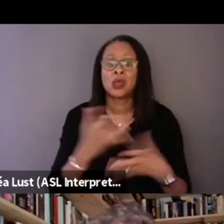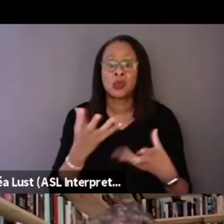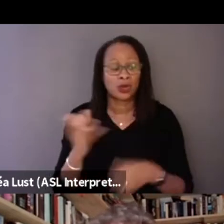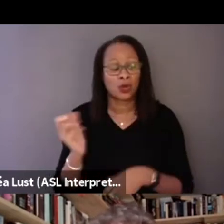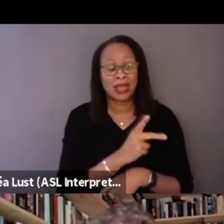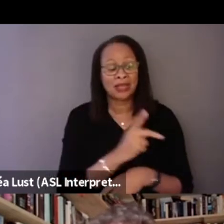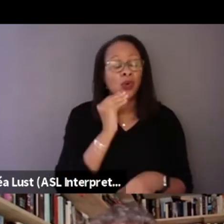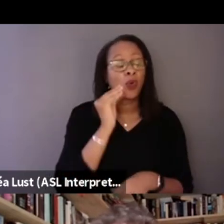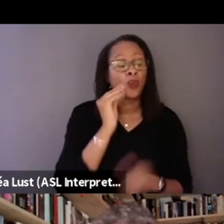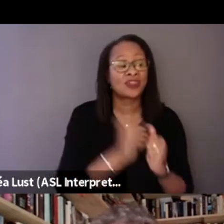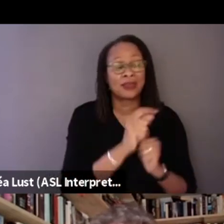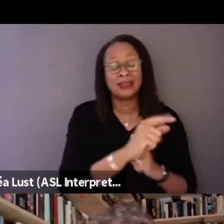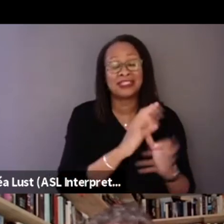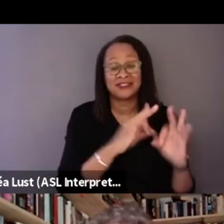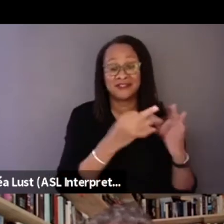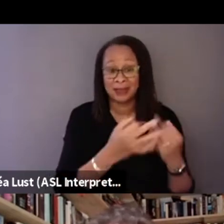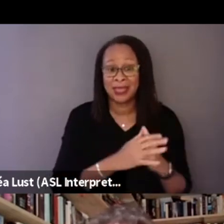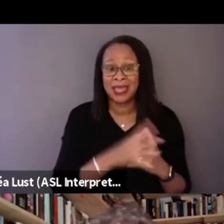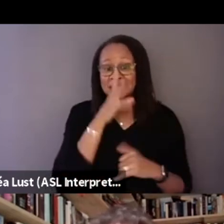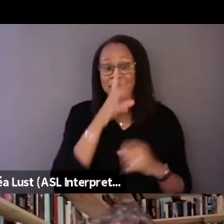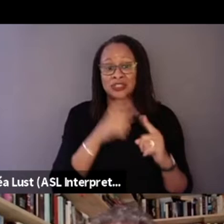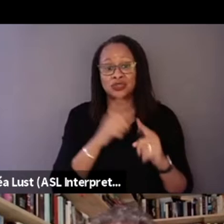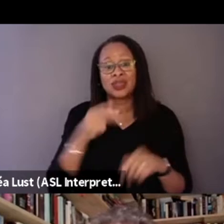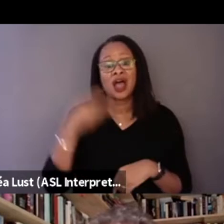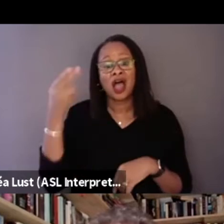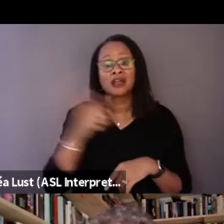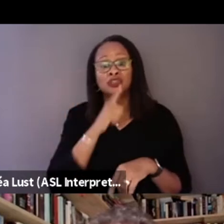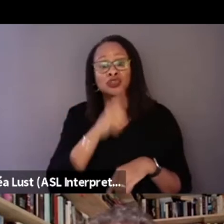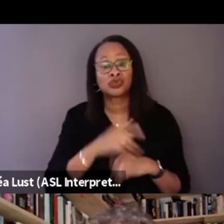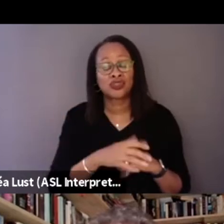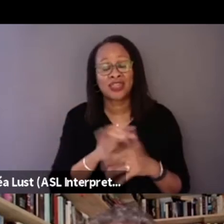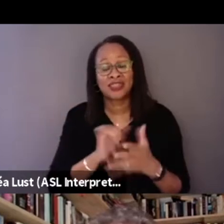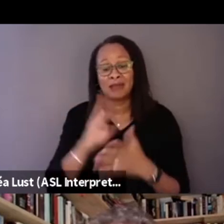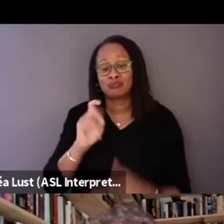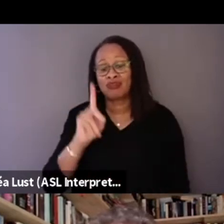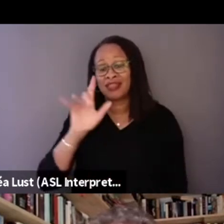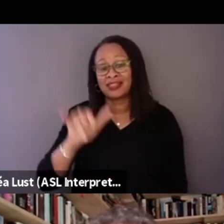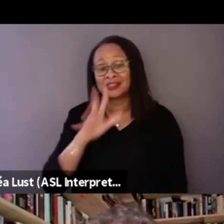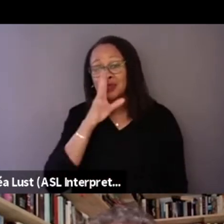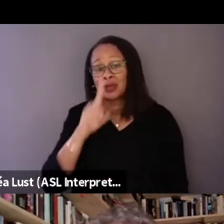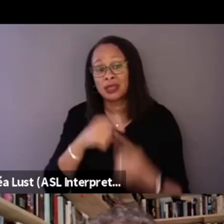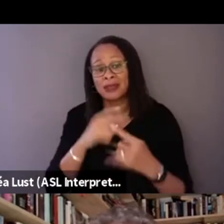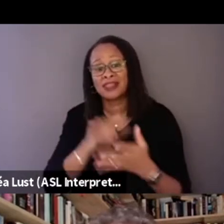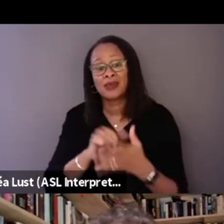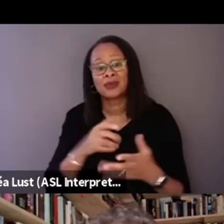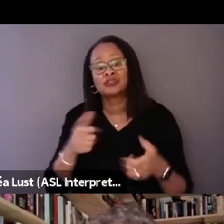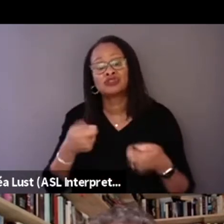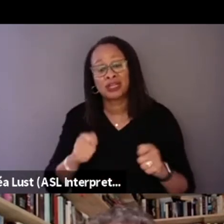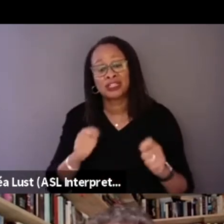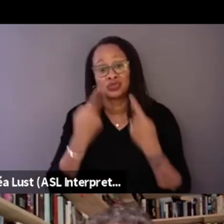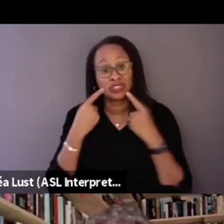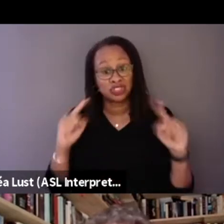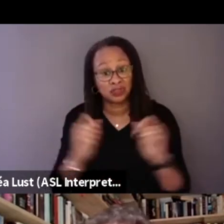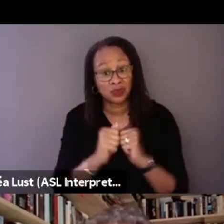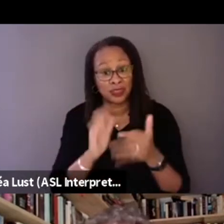And it speaks to that kind of higher truth that Bradley is talking about that we wanted to achieve with the film. And it was delicate.